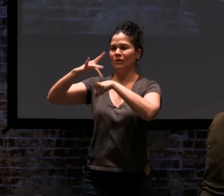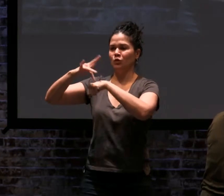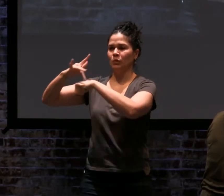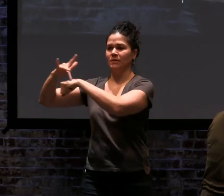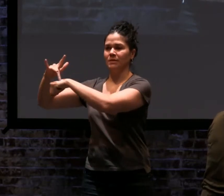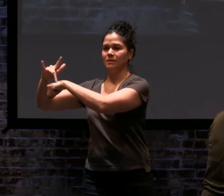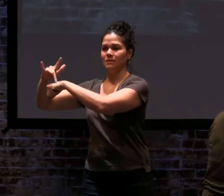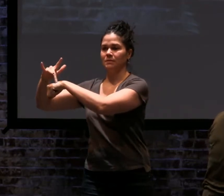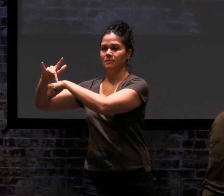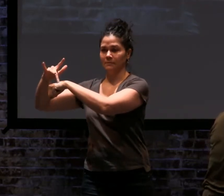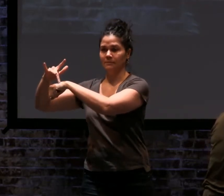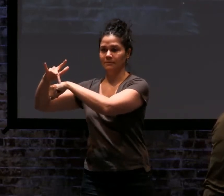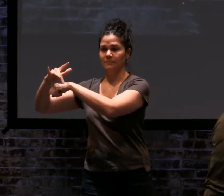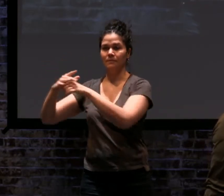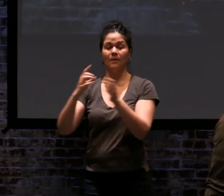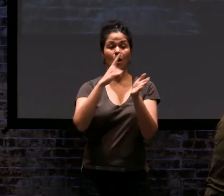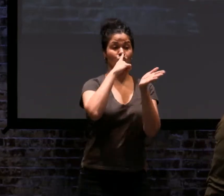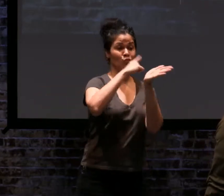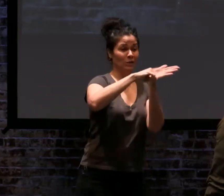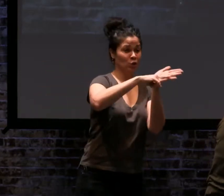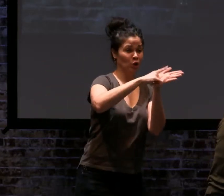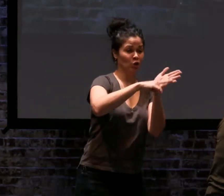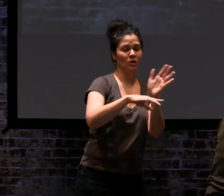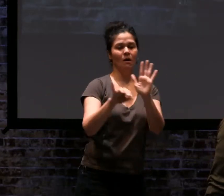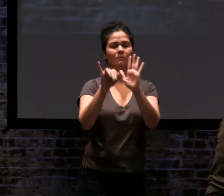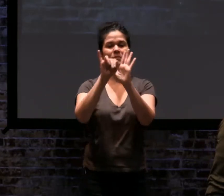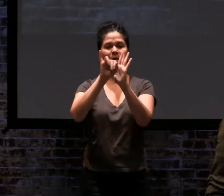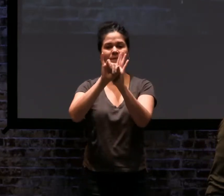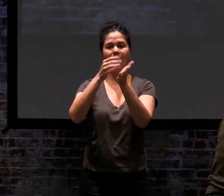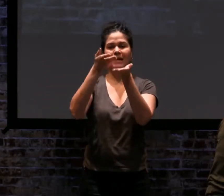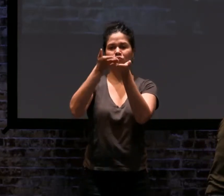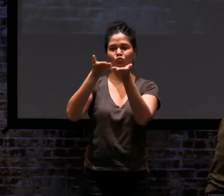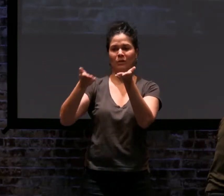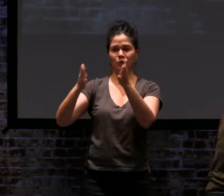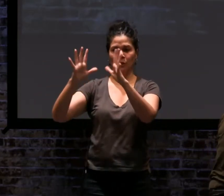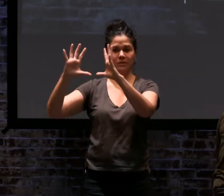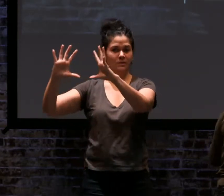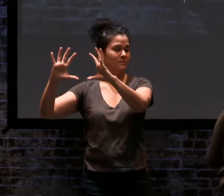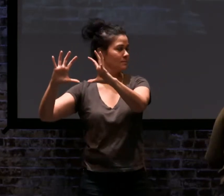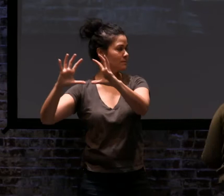One working group is about research and identification of resources.